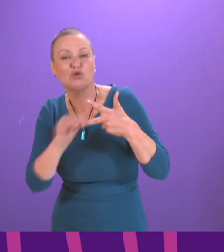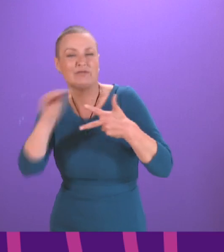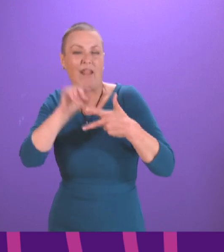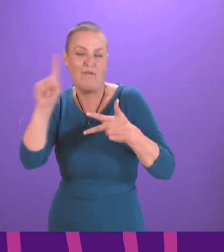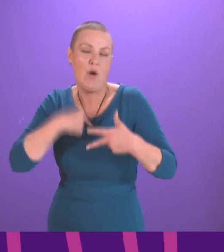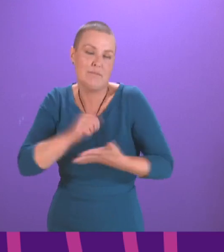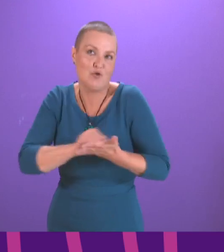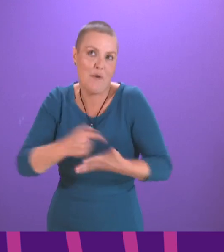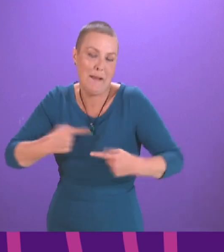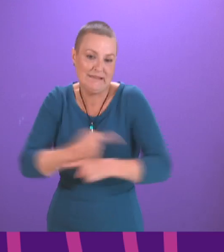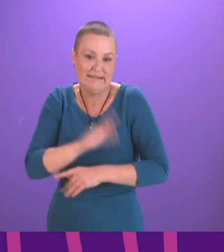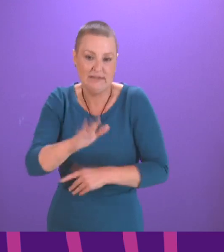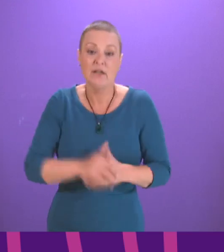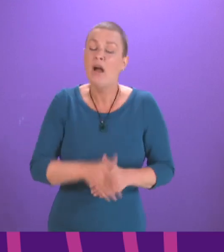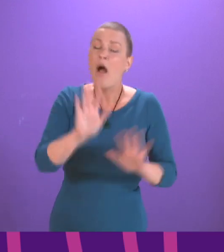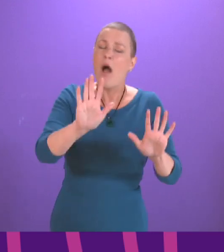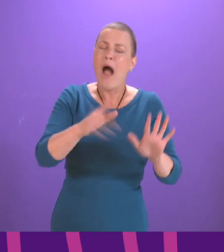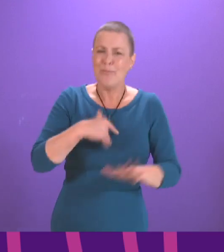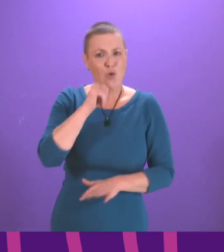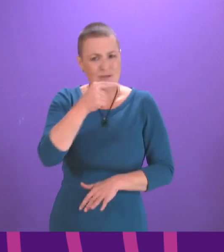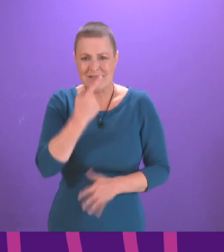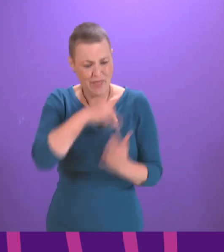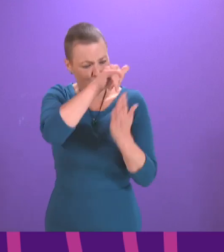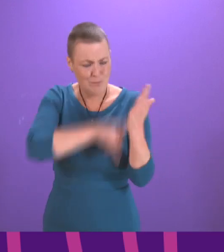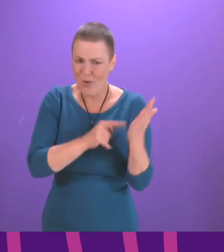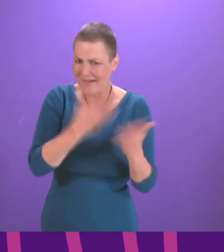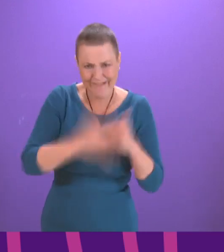On care homes, I am not saying that there is no link, and the report does not say that.